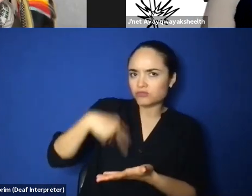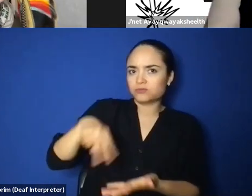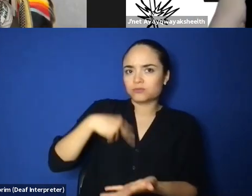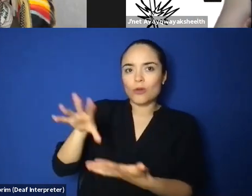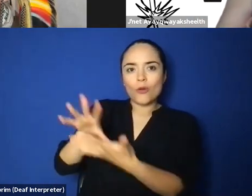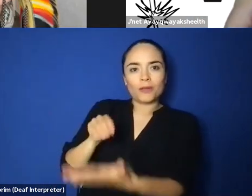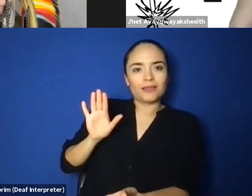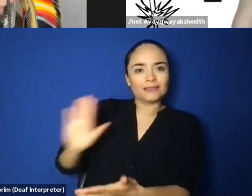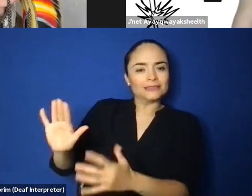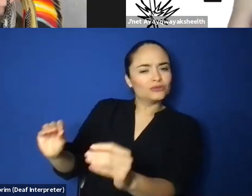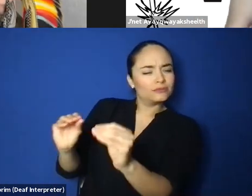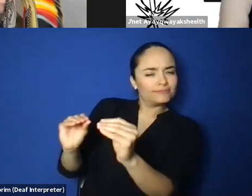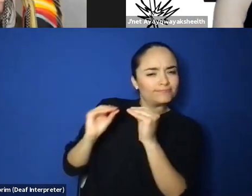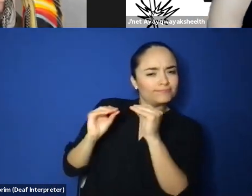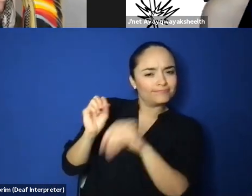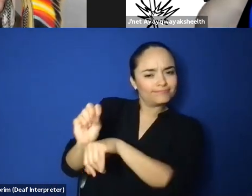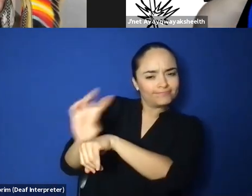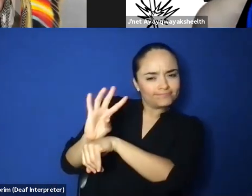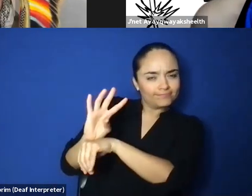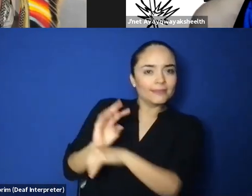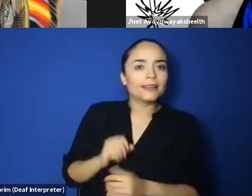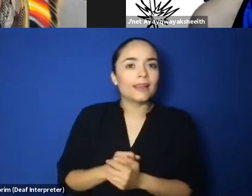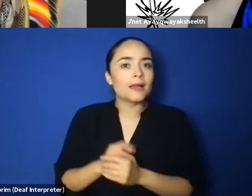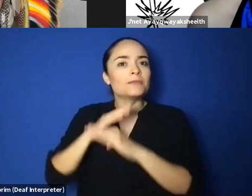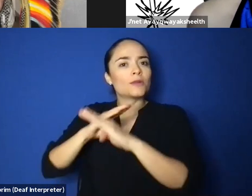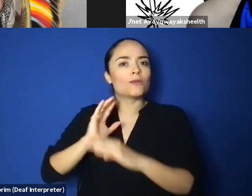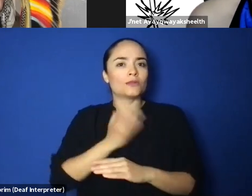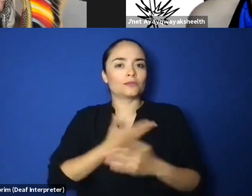We take that responsibility of protecting our community very importantly.